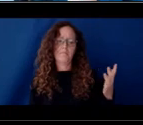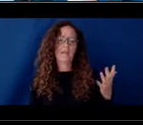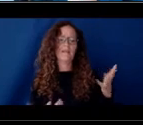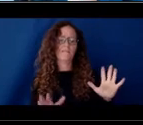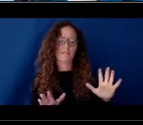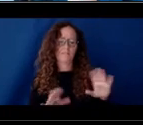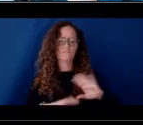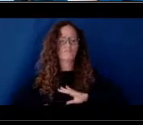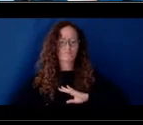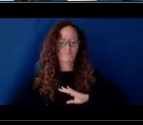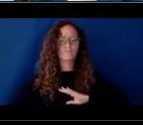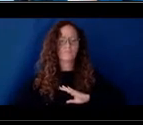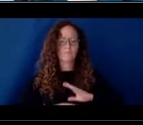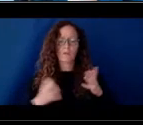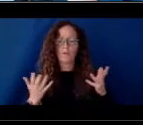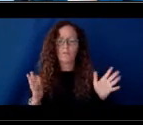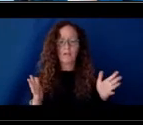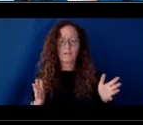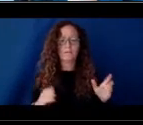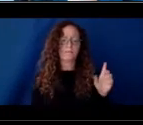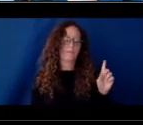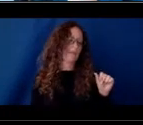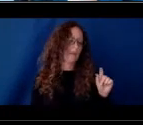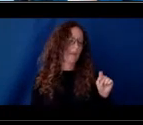covered already [incoherent]. Will this data be available